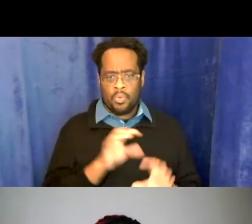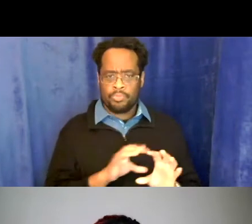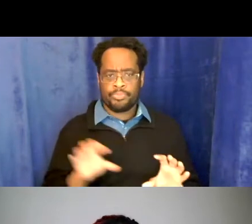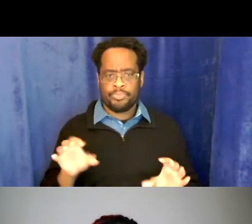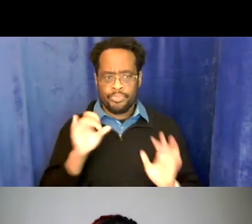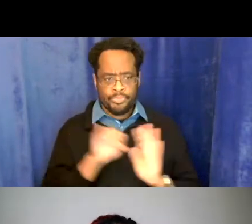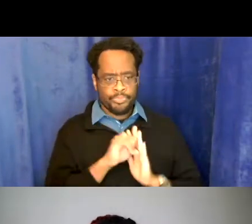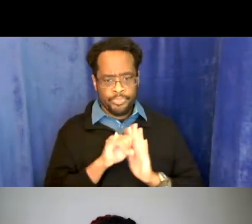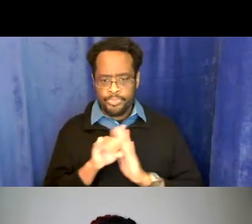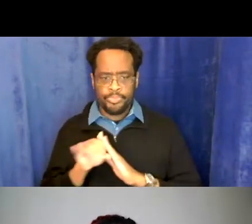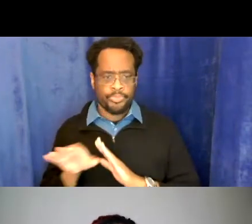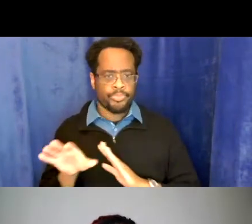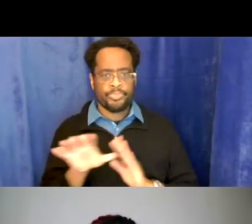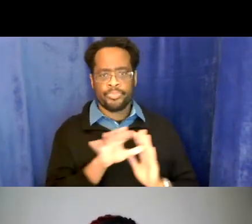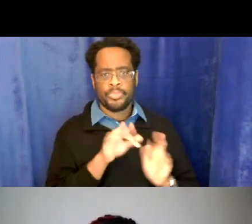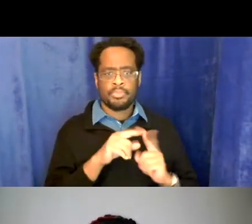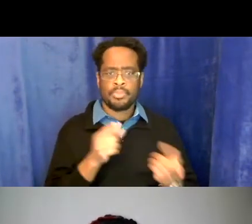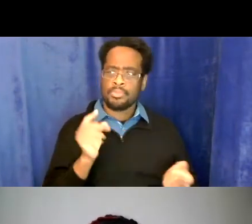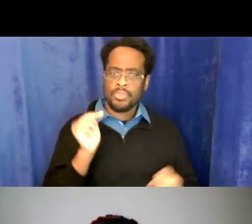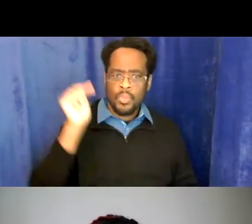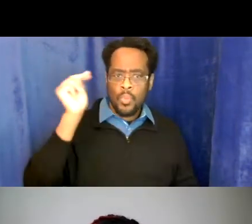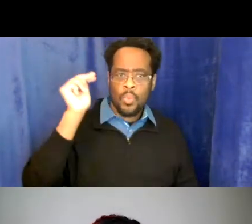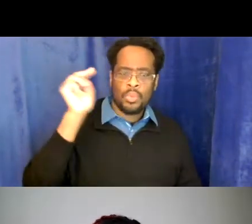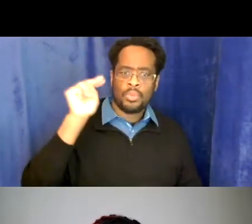now what we don't know so we have done some studies down down in the south